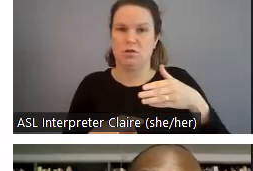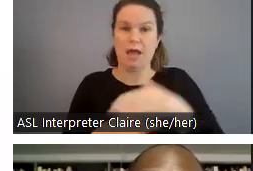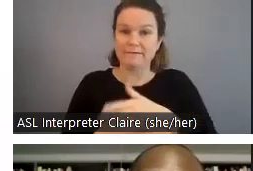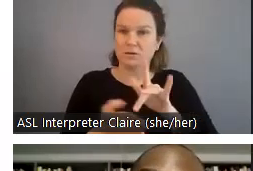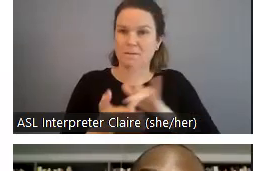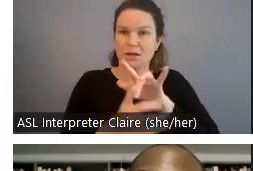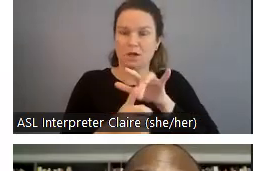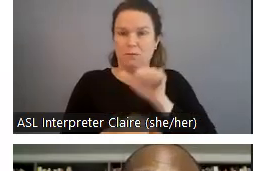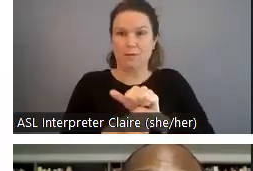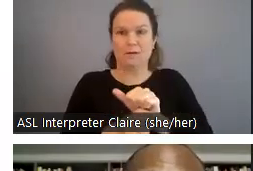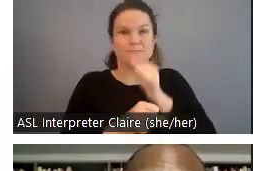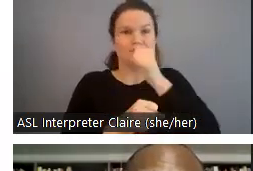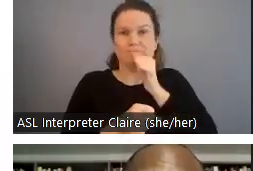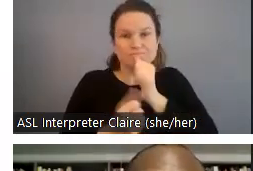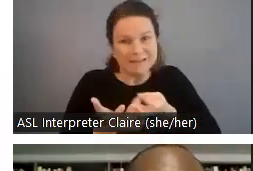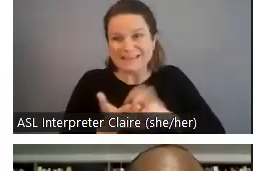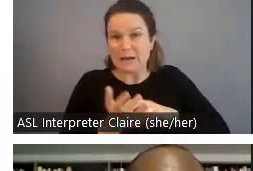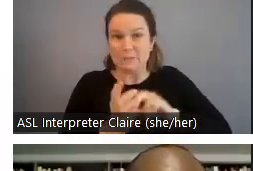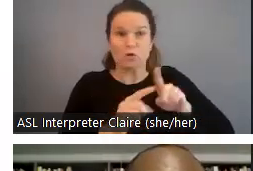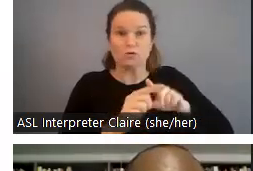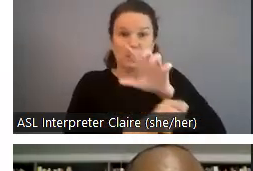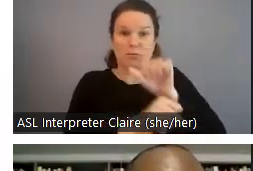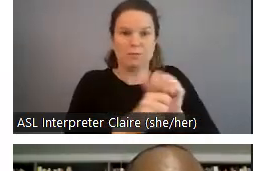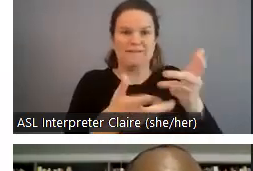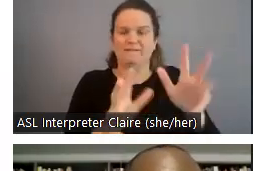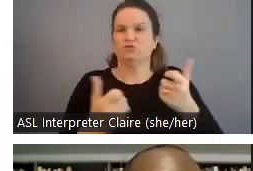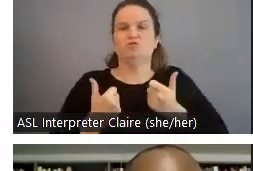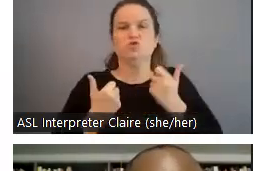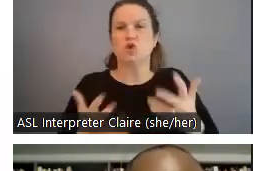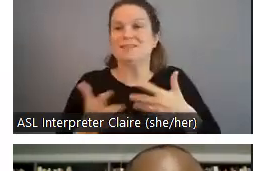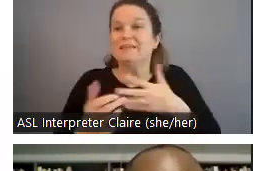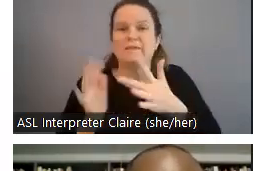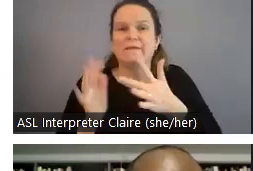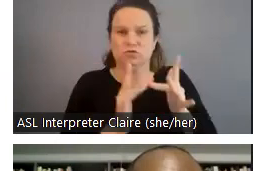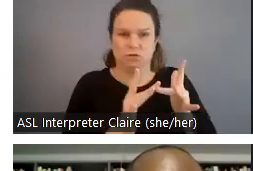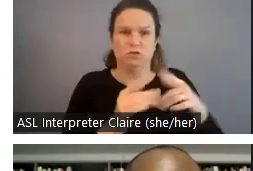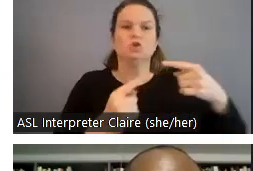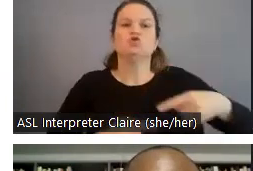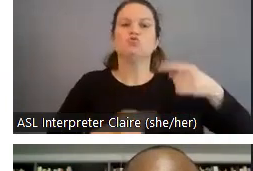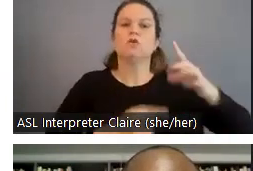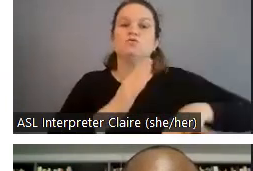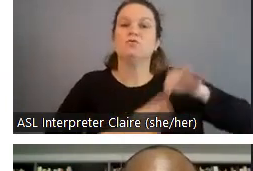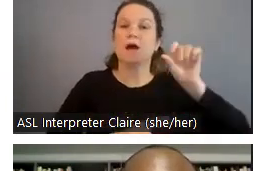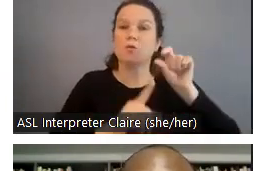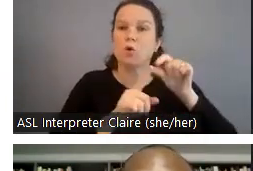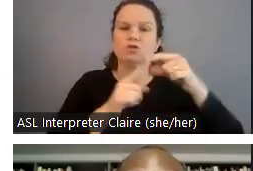and do the appointments, even when it's virtual. She's suffering with difficulty finding words, staying focused, and she's